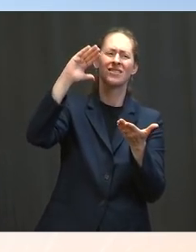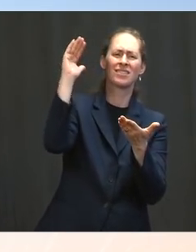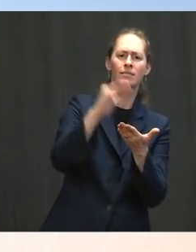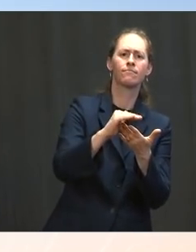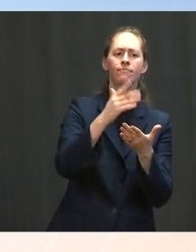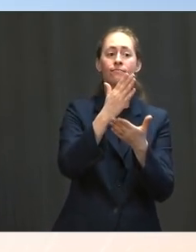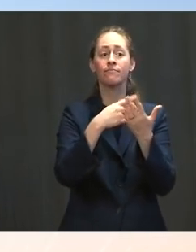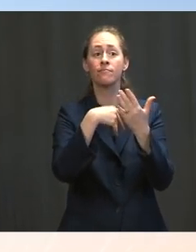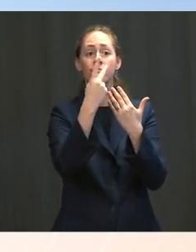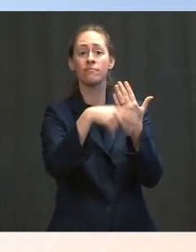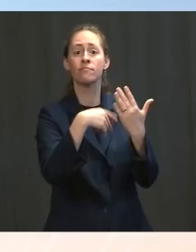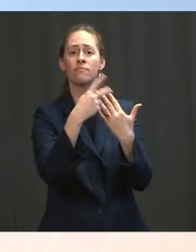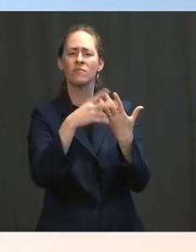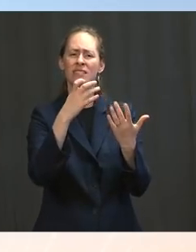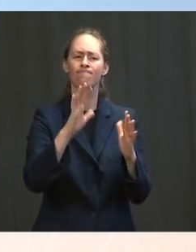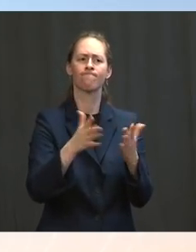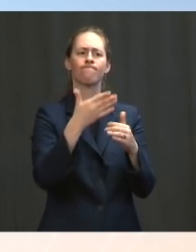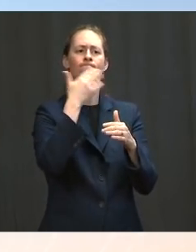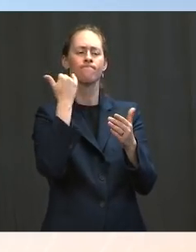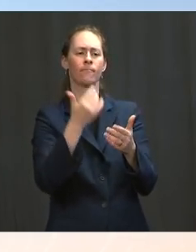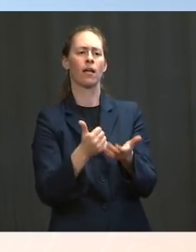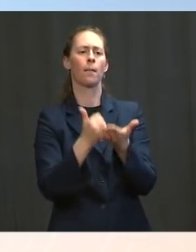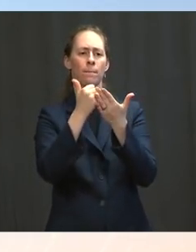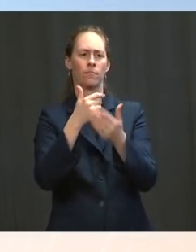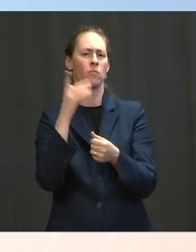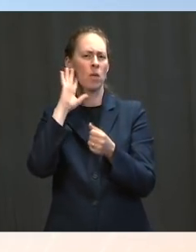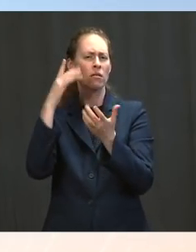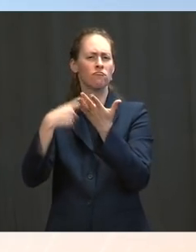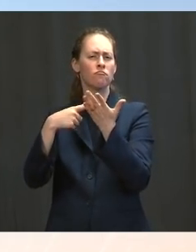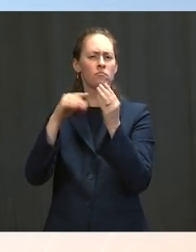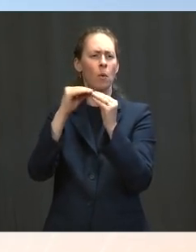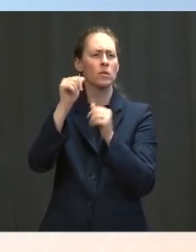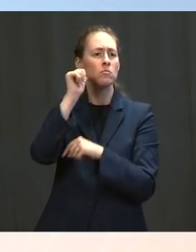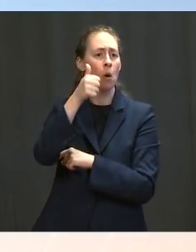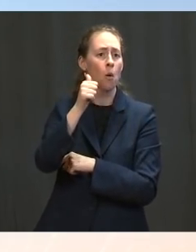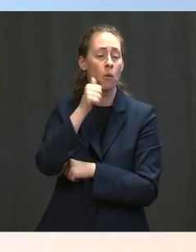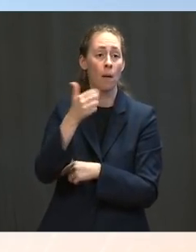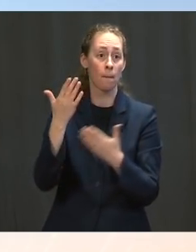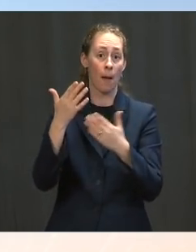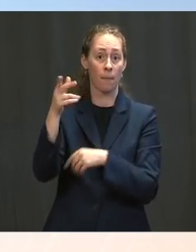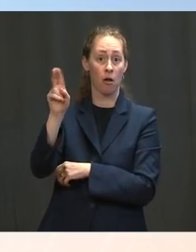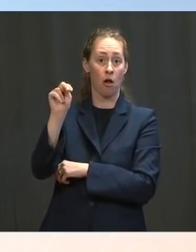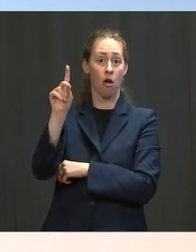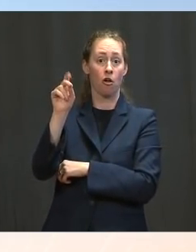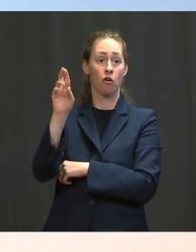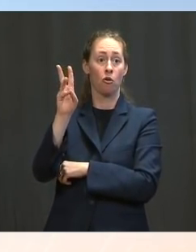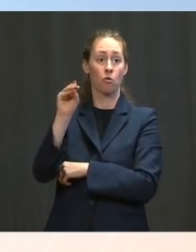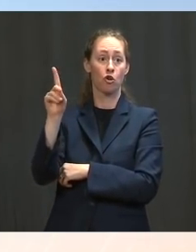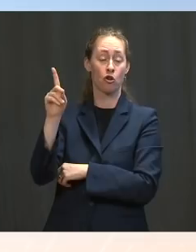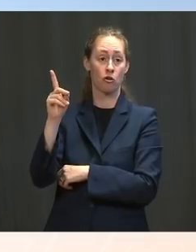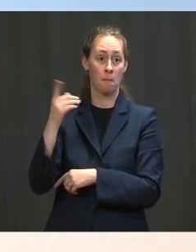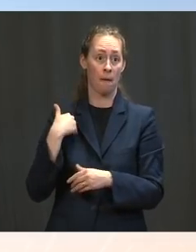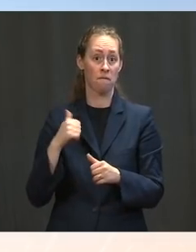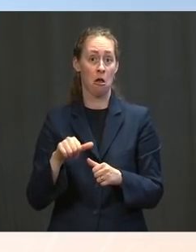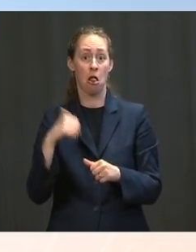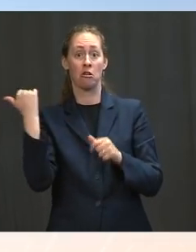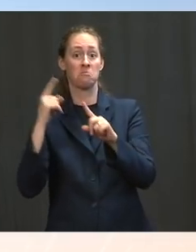to discuss components of his budget. She may have different things on her agenda when they see each other tomorrow. The Press: And he's not going -- The Press: Thank you, Jen. The Press: -- into the city proper?